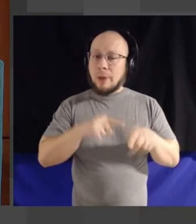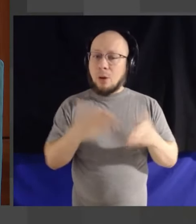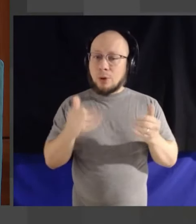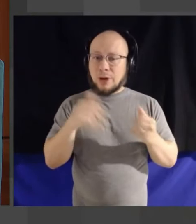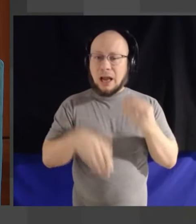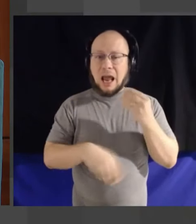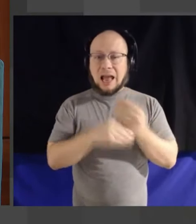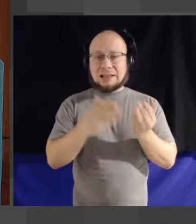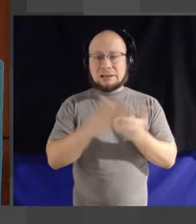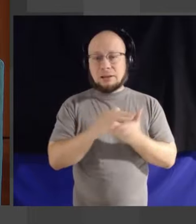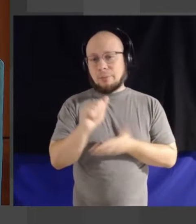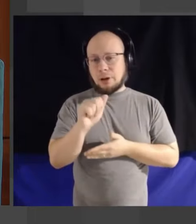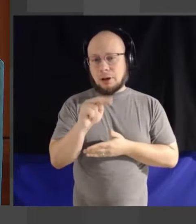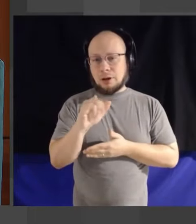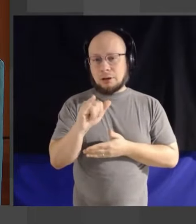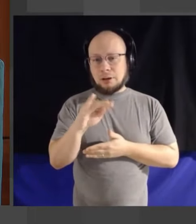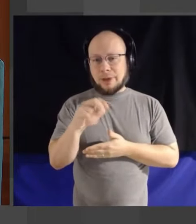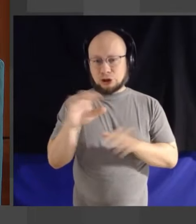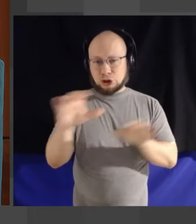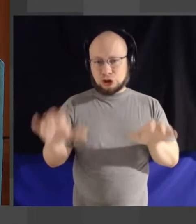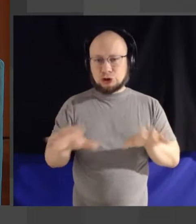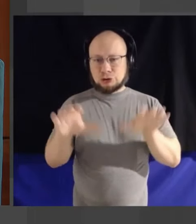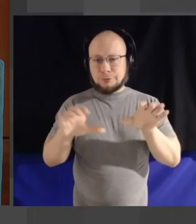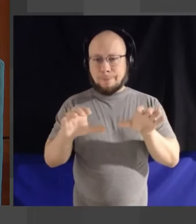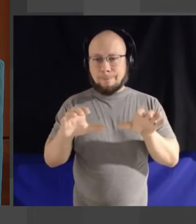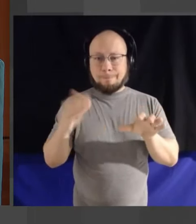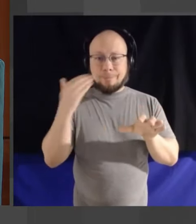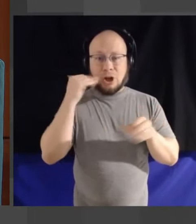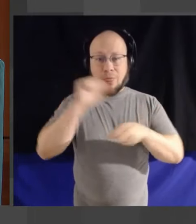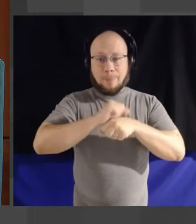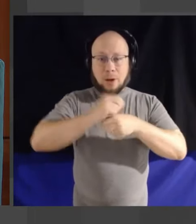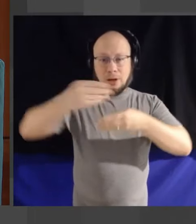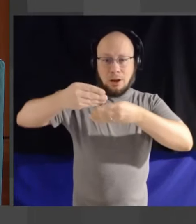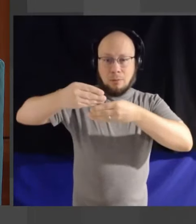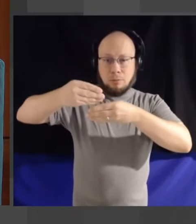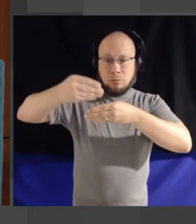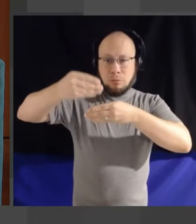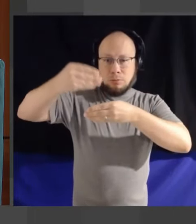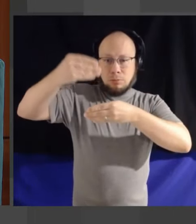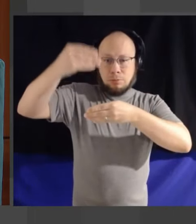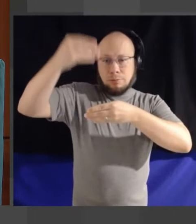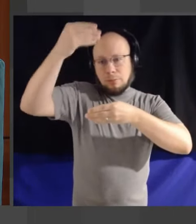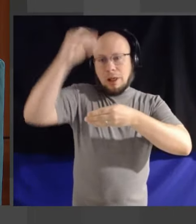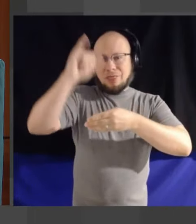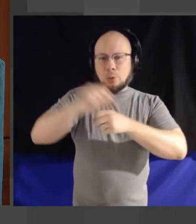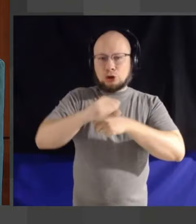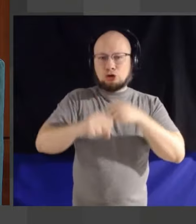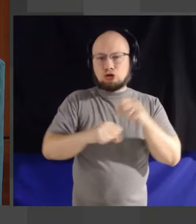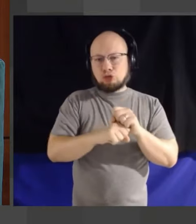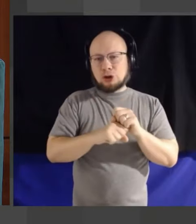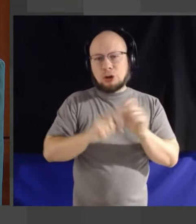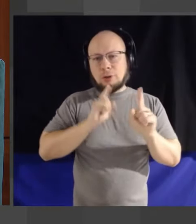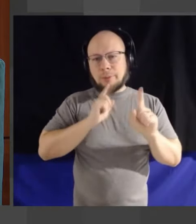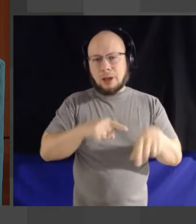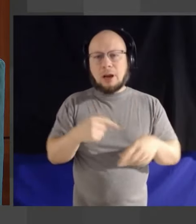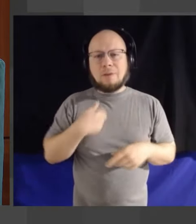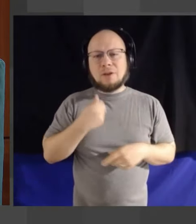COMMANDS YOU CAN ANIMATE THE STRUCTURE PLACEMENT. FOR THOSE THAT KNOW THIS THE MOUNTAIN WAS OPENING AND THAT